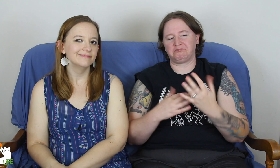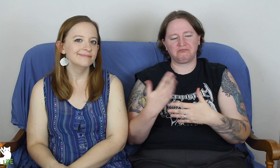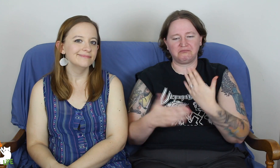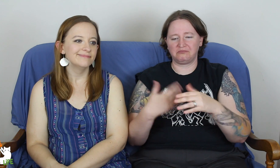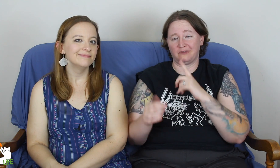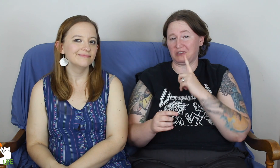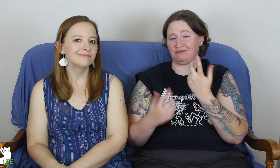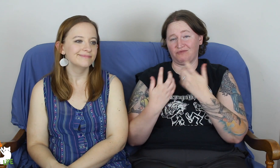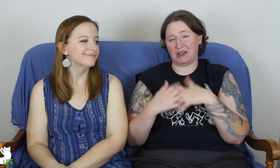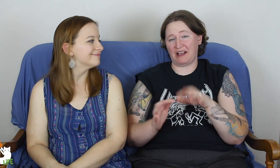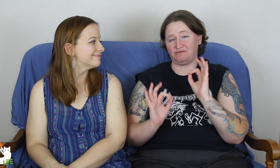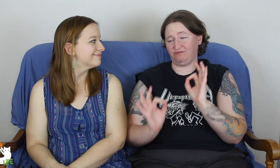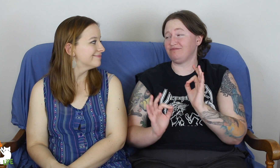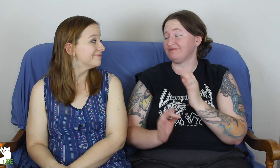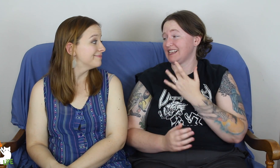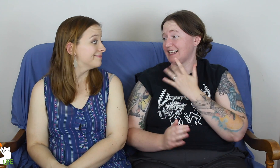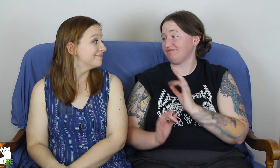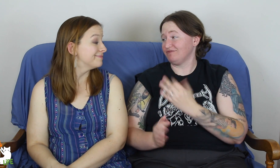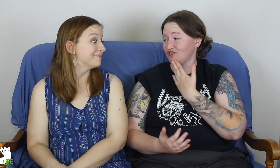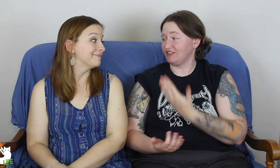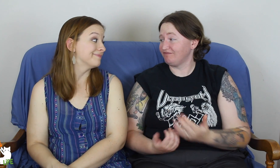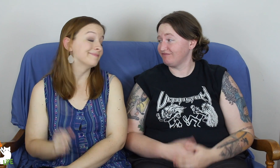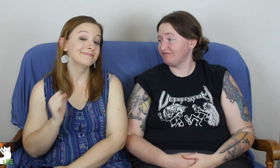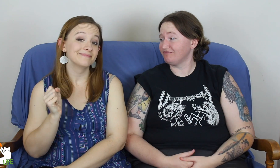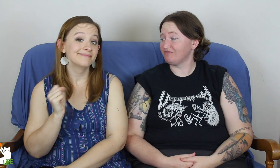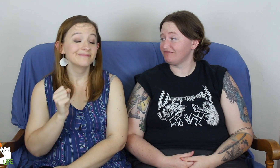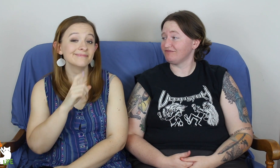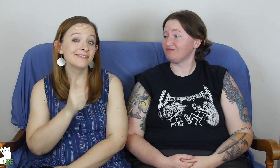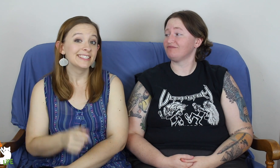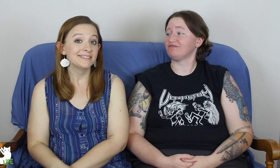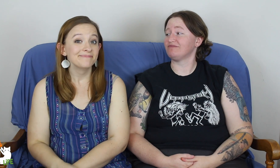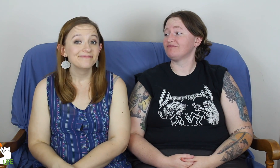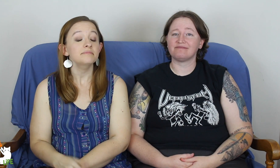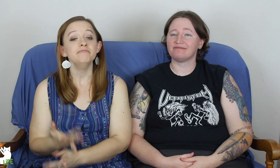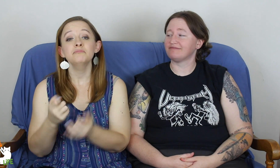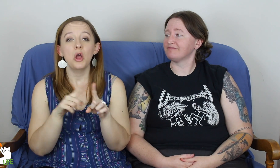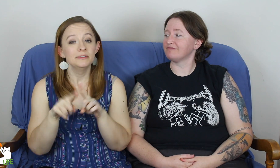and it actually worked out really well. Luckily it was really good. [JI] Yeah, definitely.